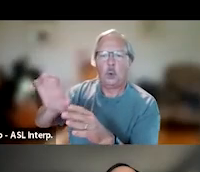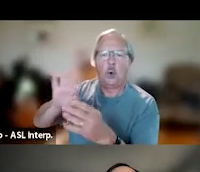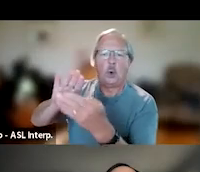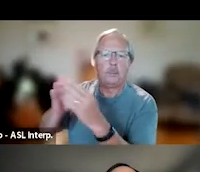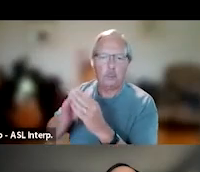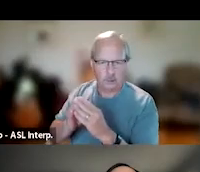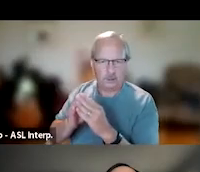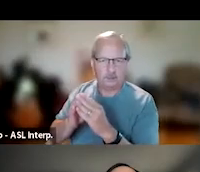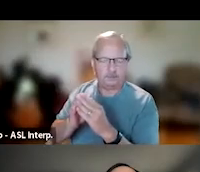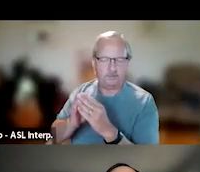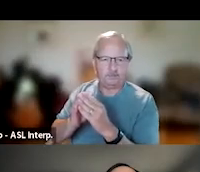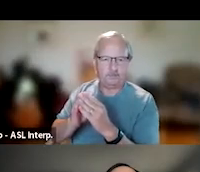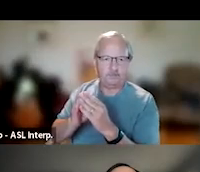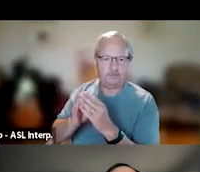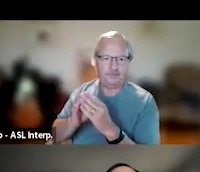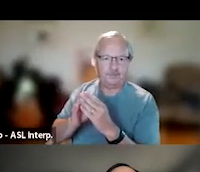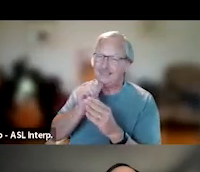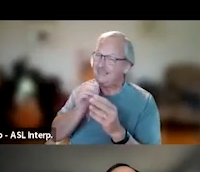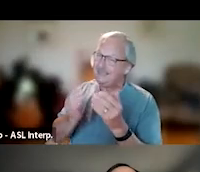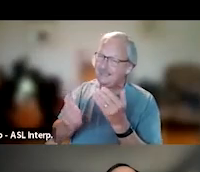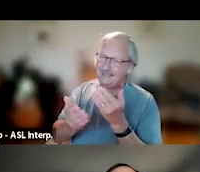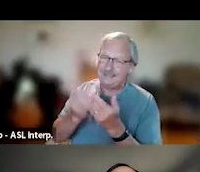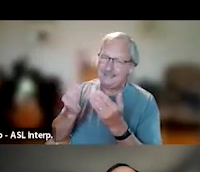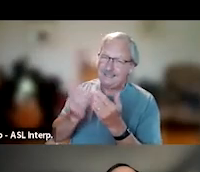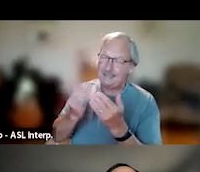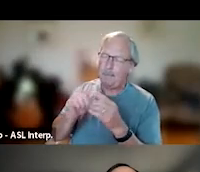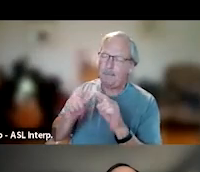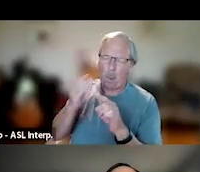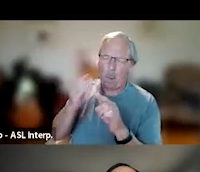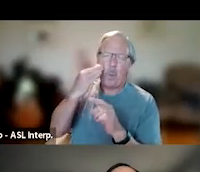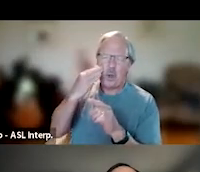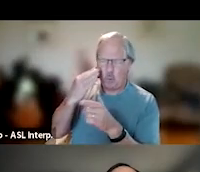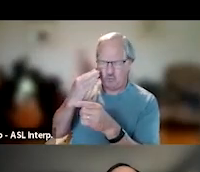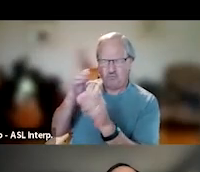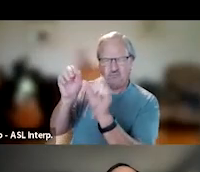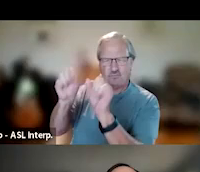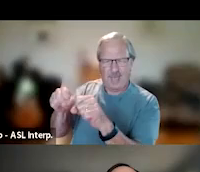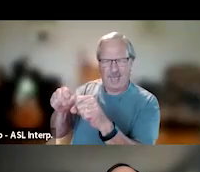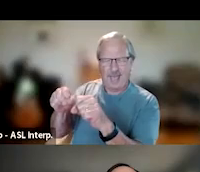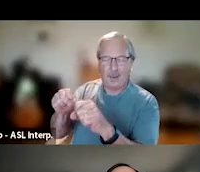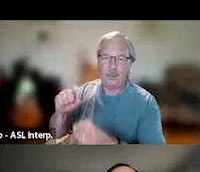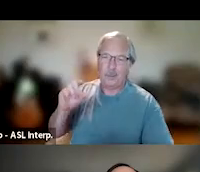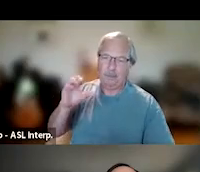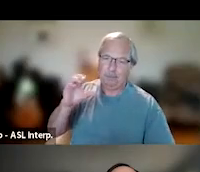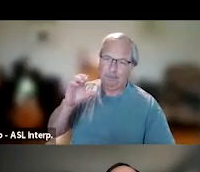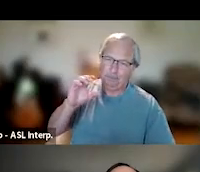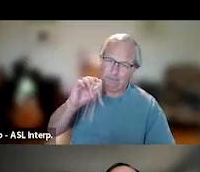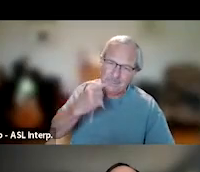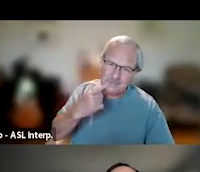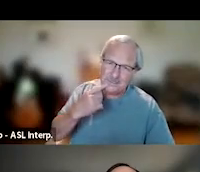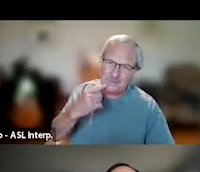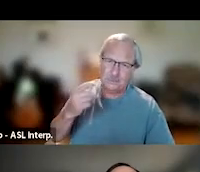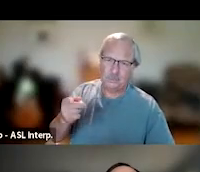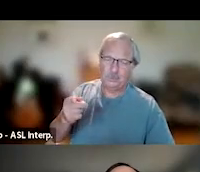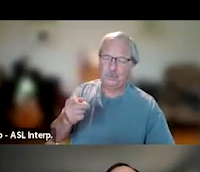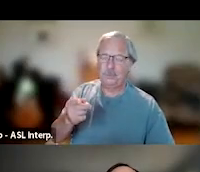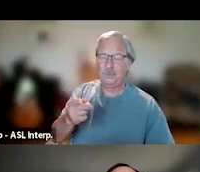It will not be easy, but we know you can do it. We will miss you. We will miss talking with you every day.